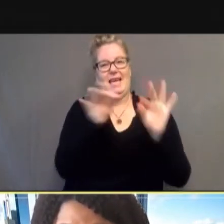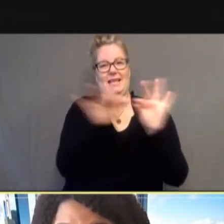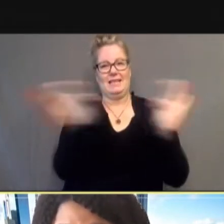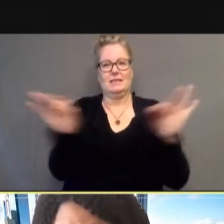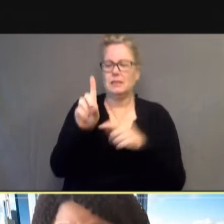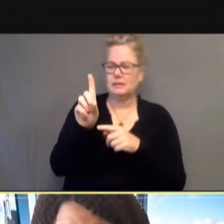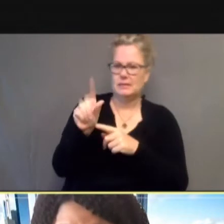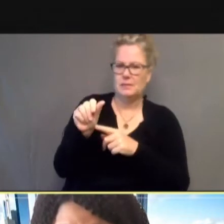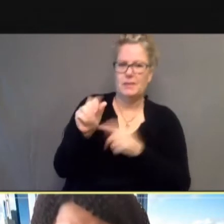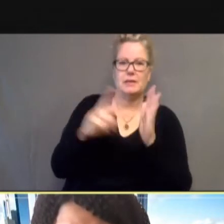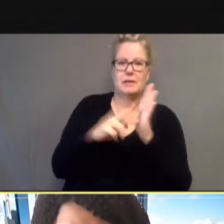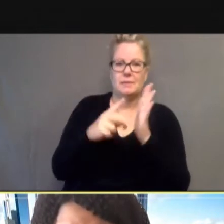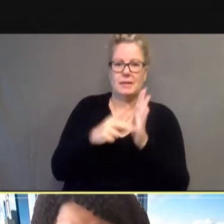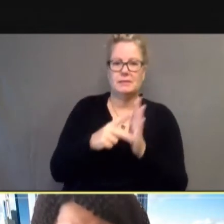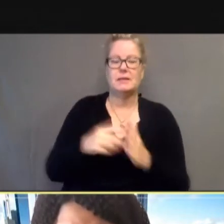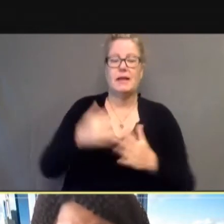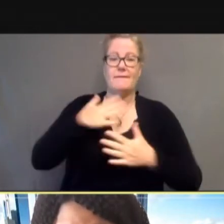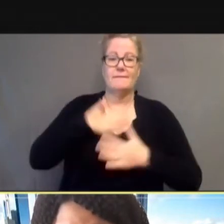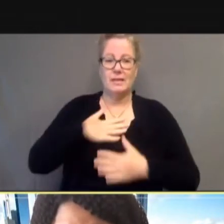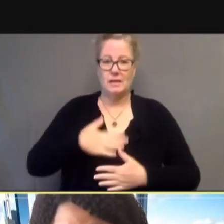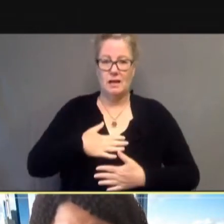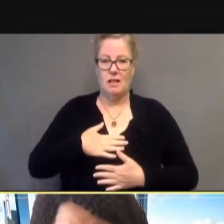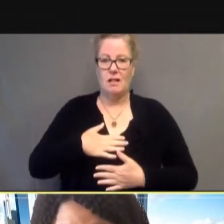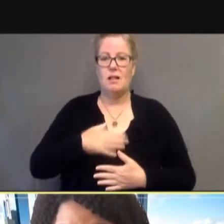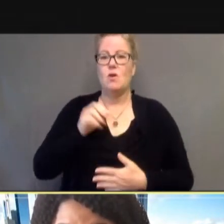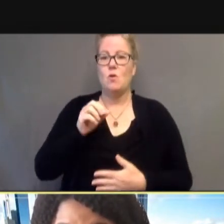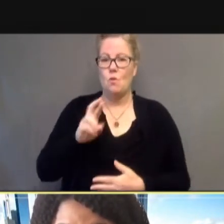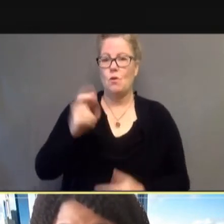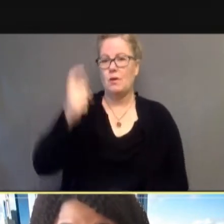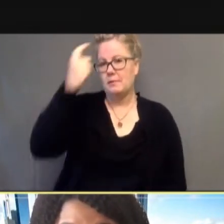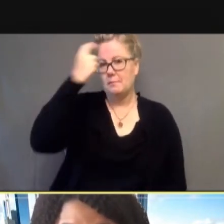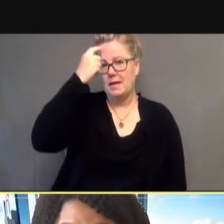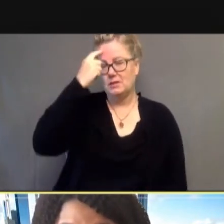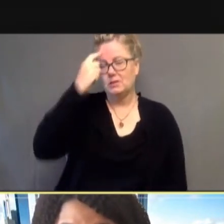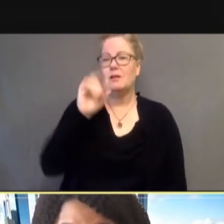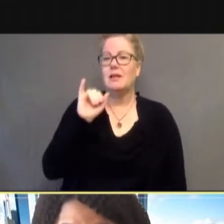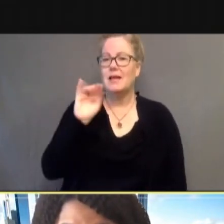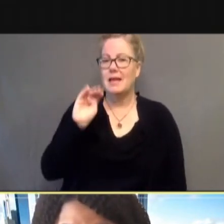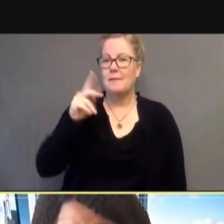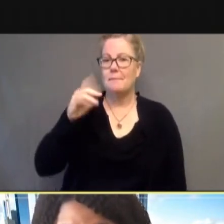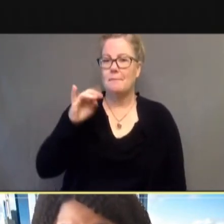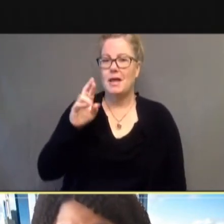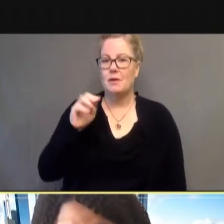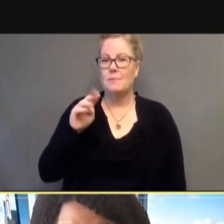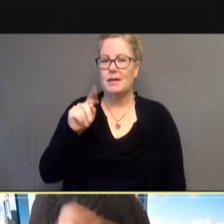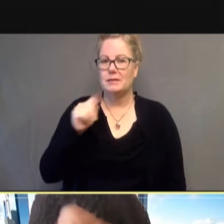or mental impairment that substantially limits one or more major life activities or bodily